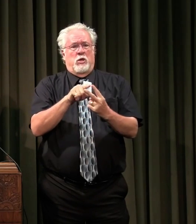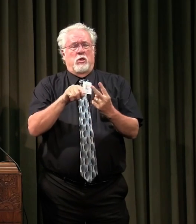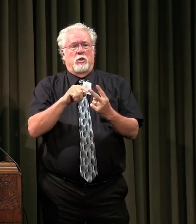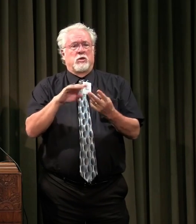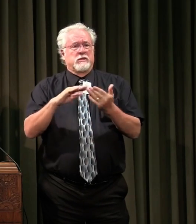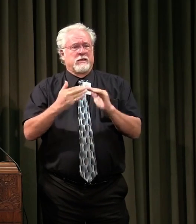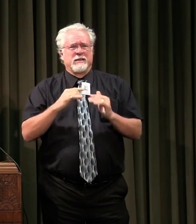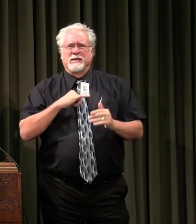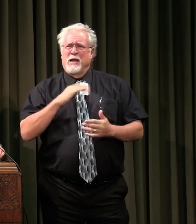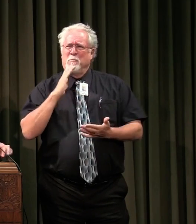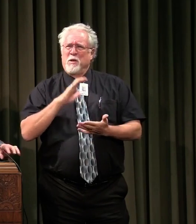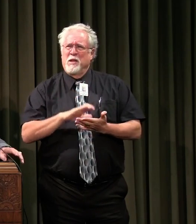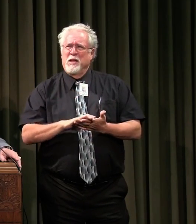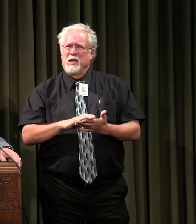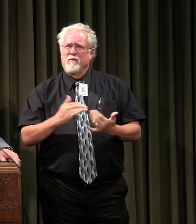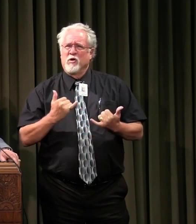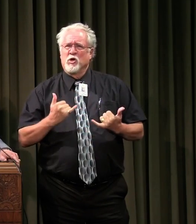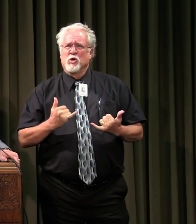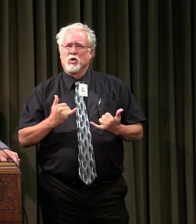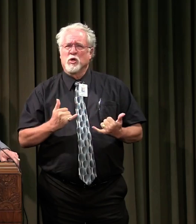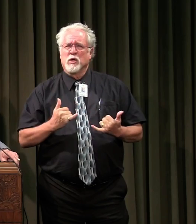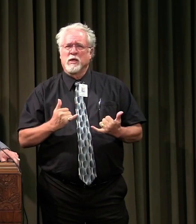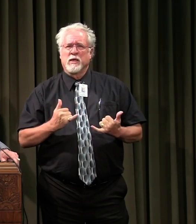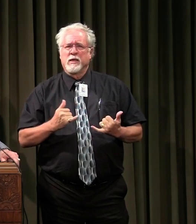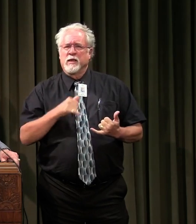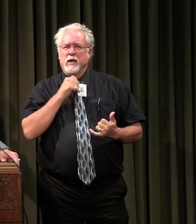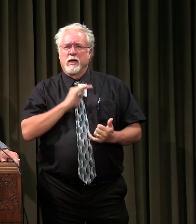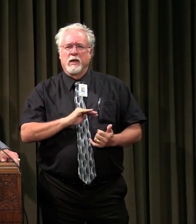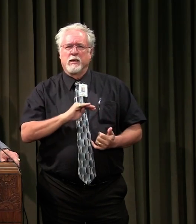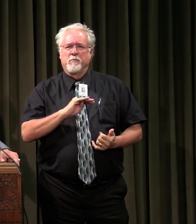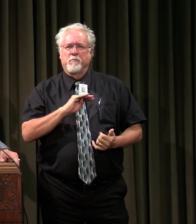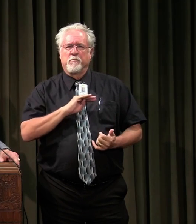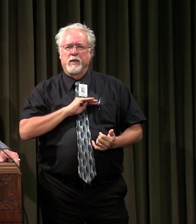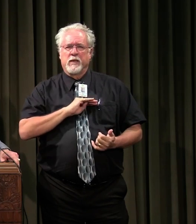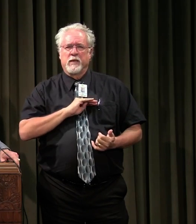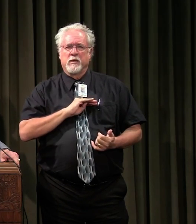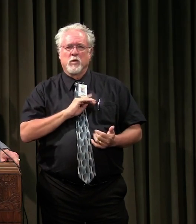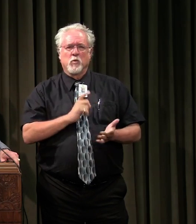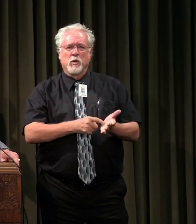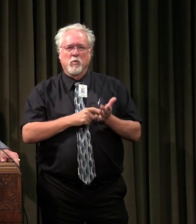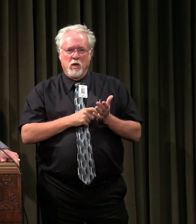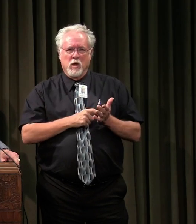believe are currently would not meet the requirements and would be designated a